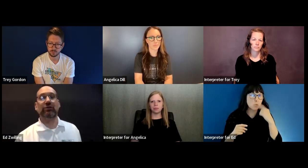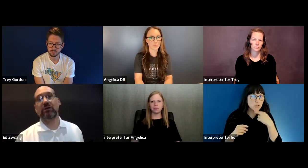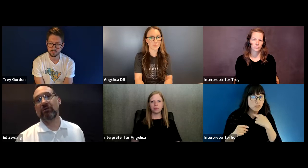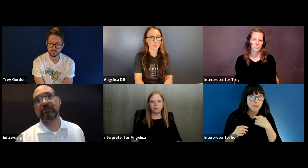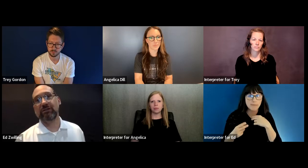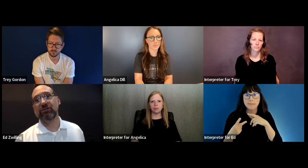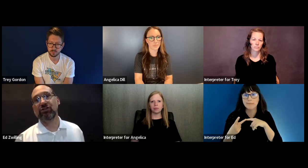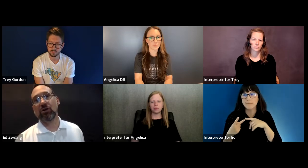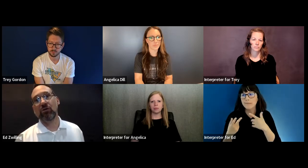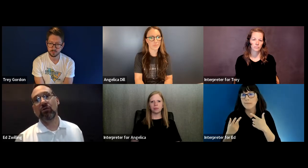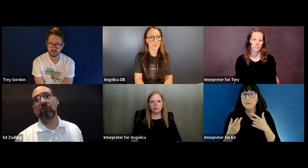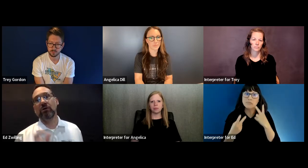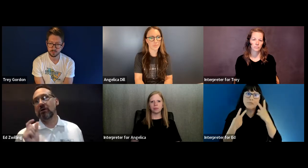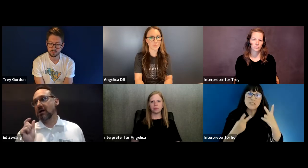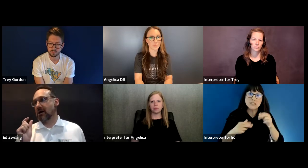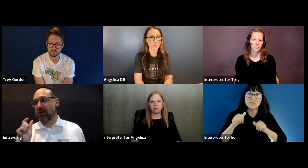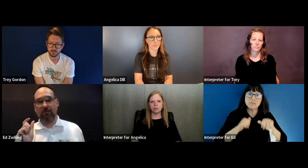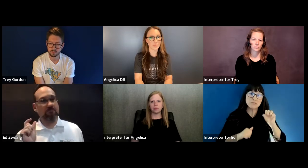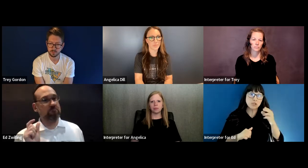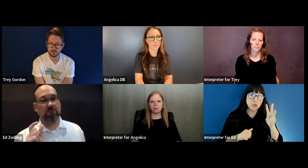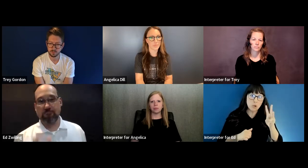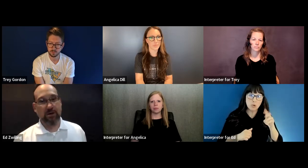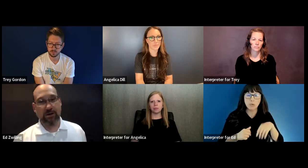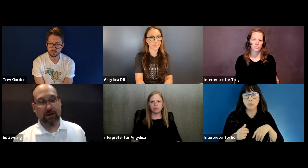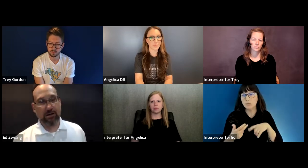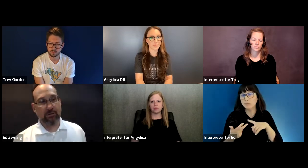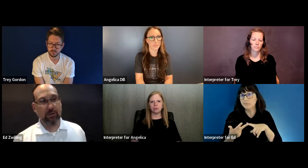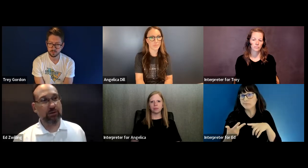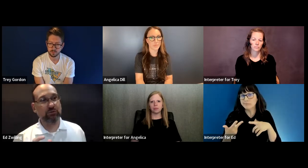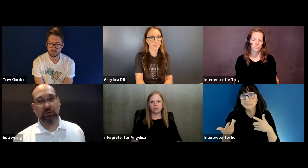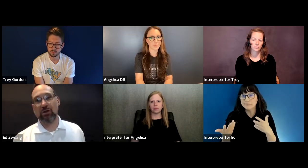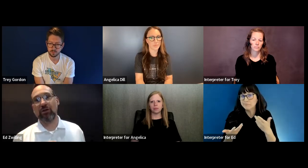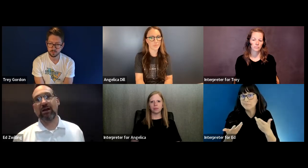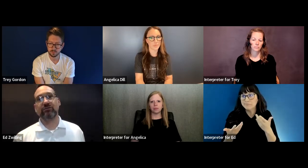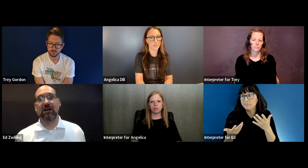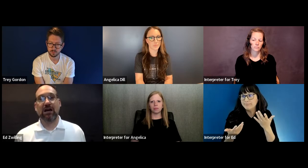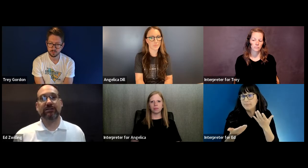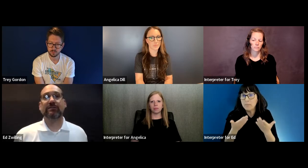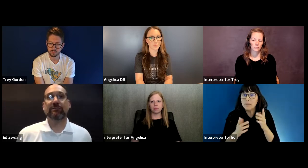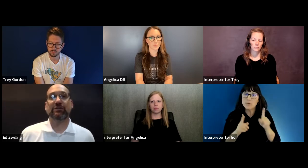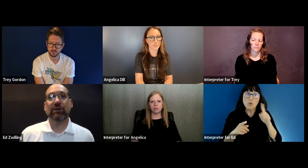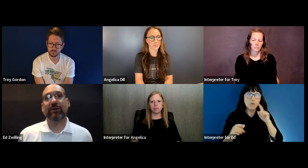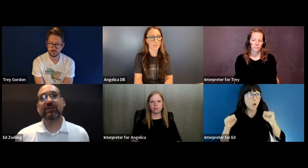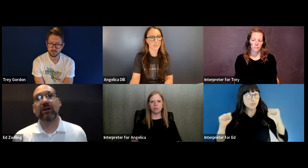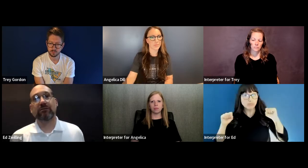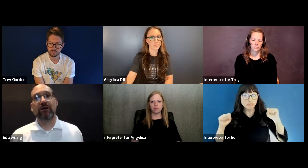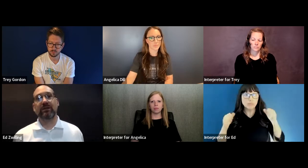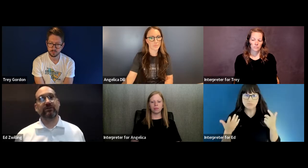you go to see a show um a a place where you go to exercise that's pretty much it i mean there's